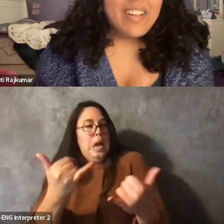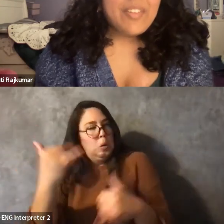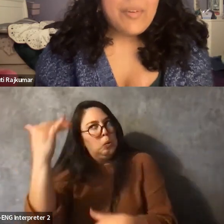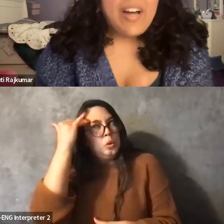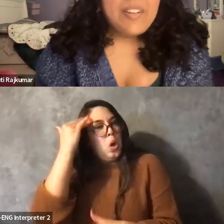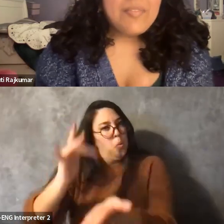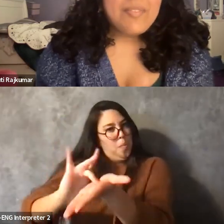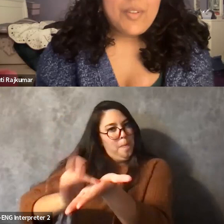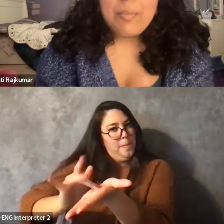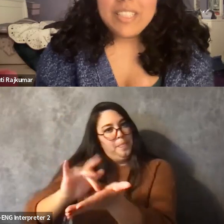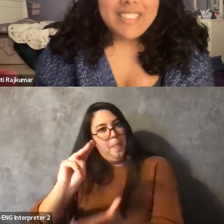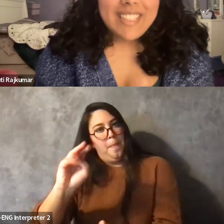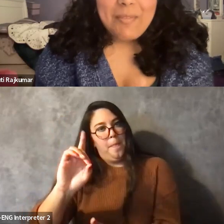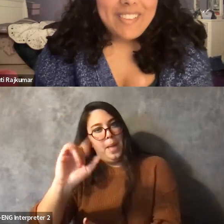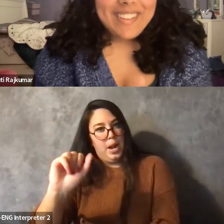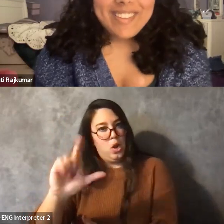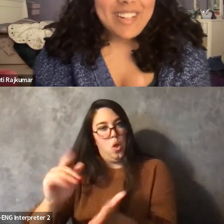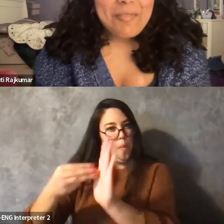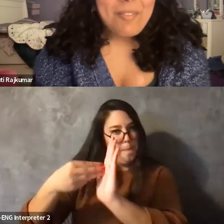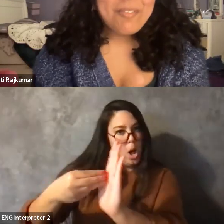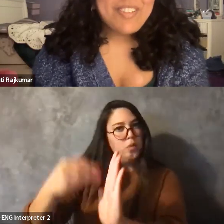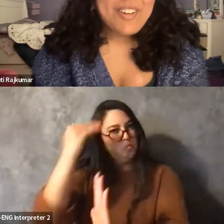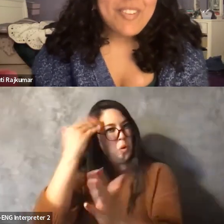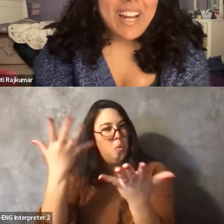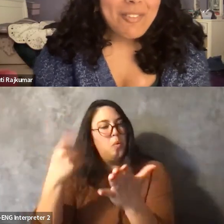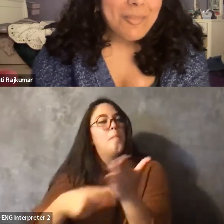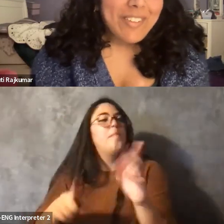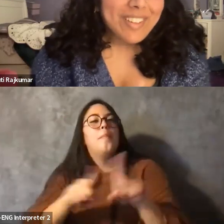Yeah, so I have so much to say about this, and I could probably talk for hours about it